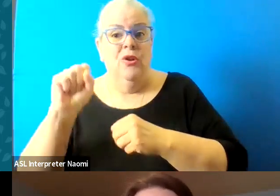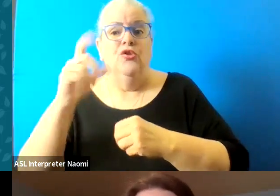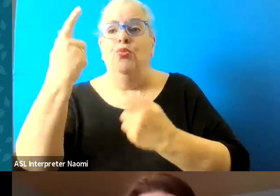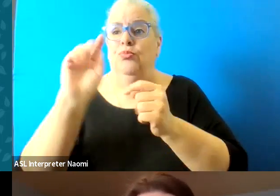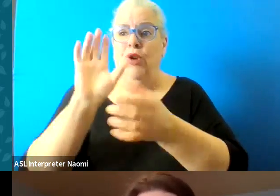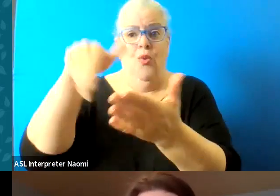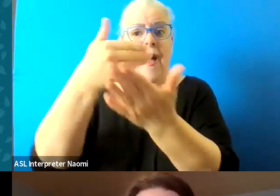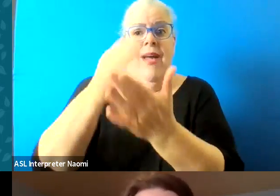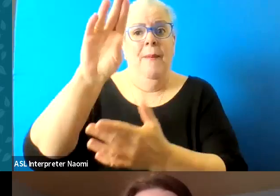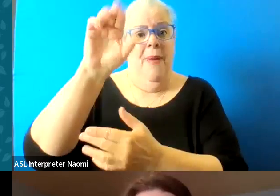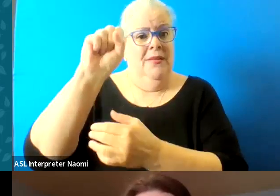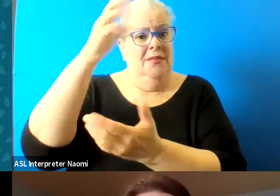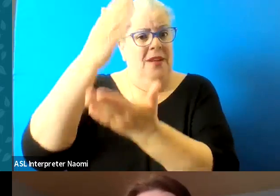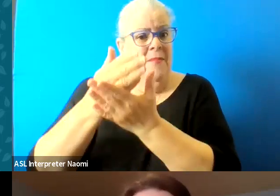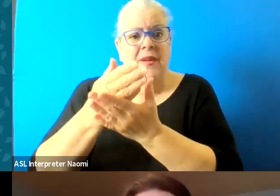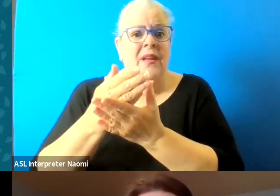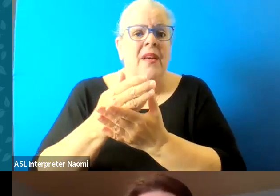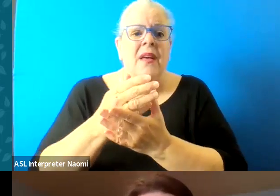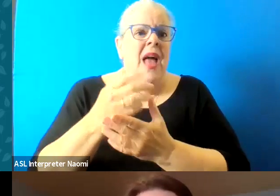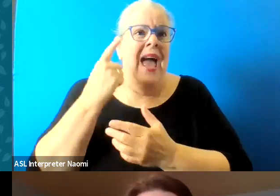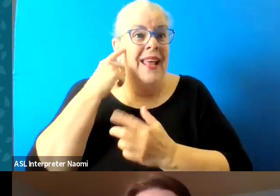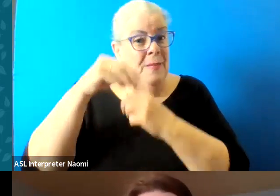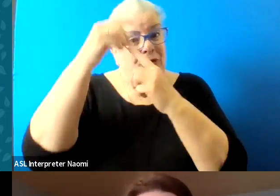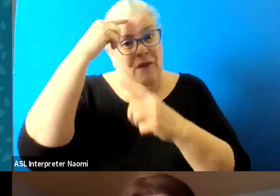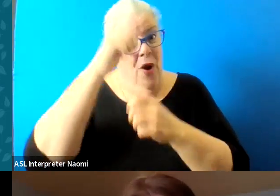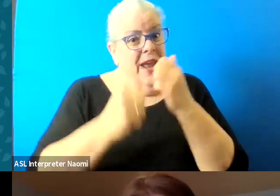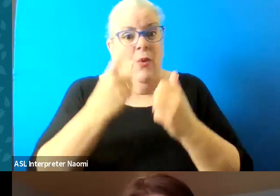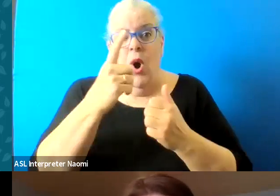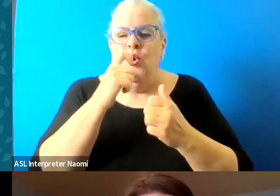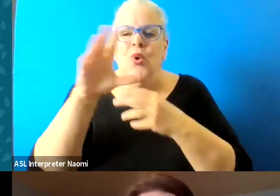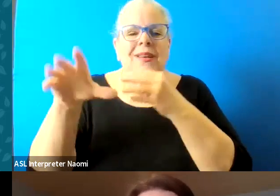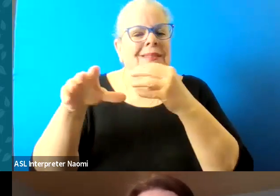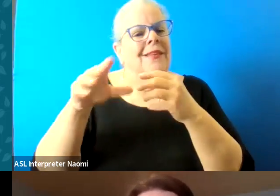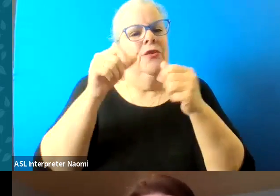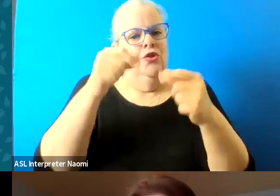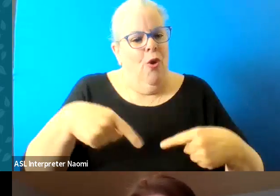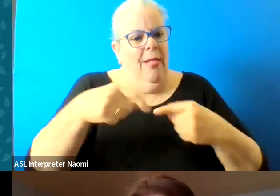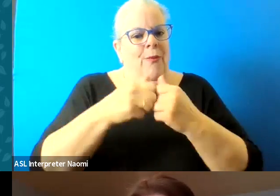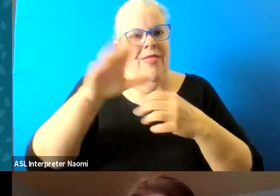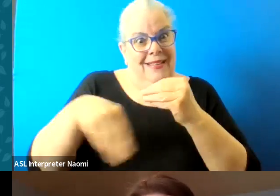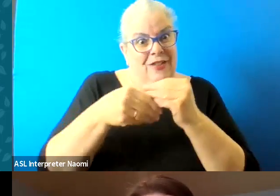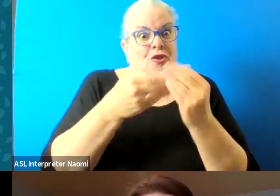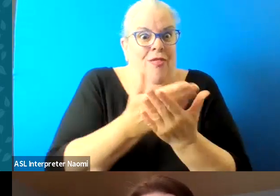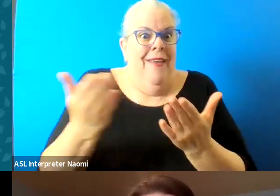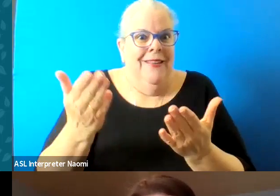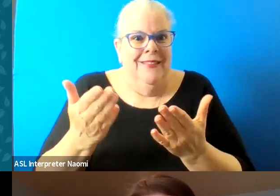in any way struggling with that, in additional factors. So it's definitely important that we reevaluate,